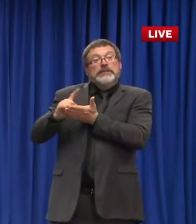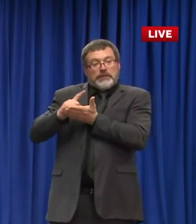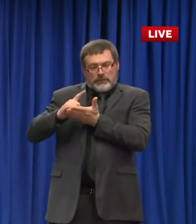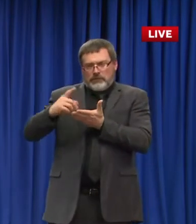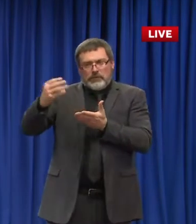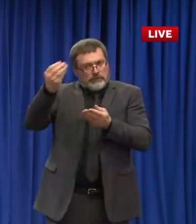COUPLE DAYS.